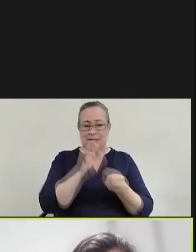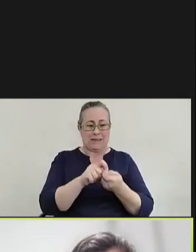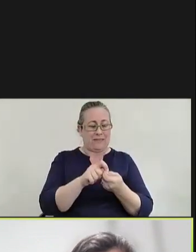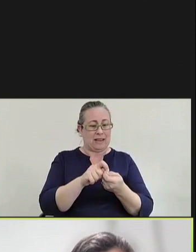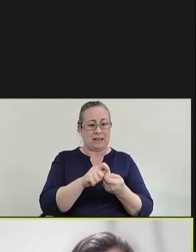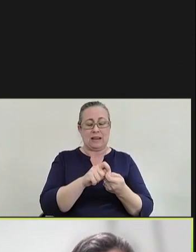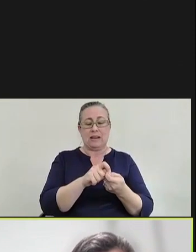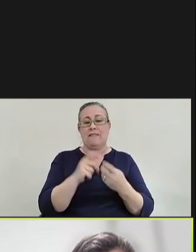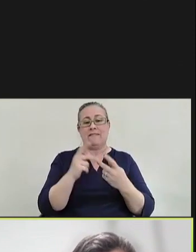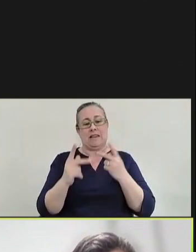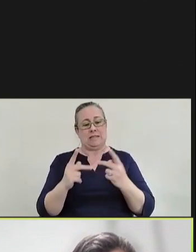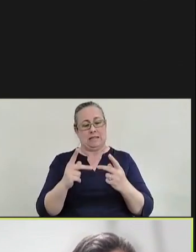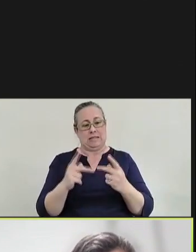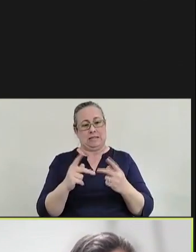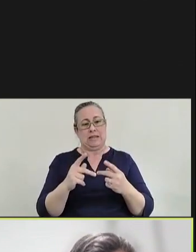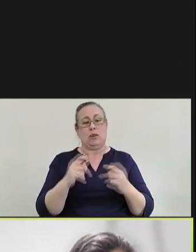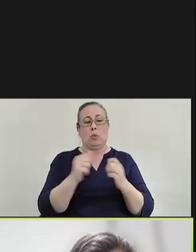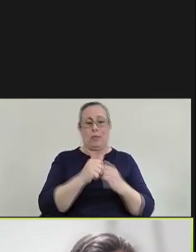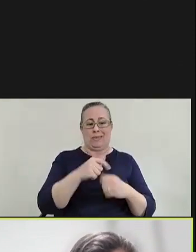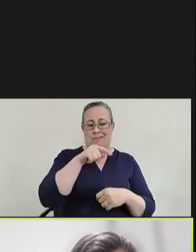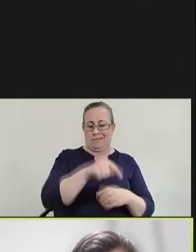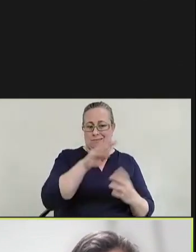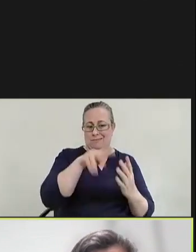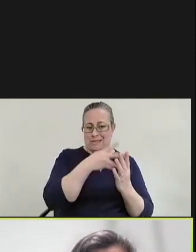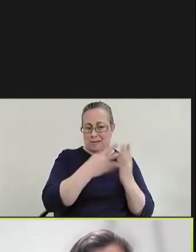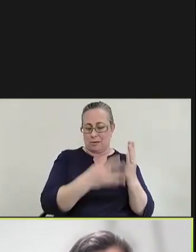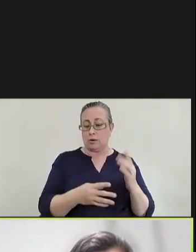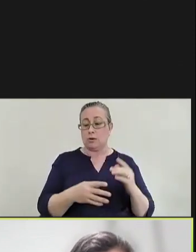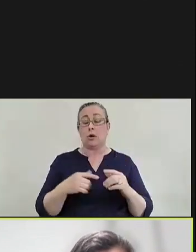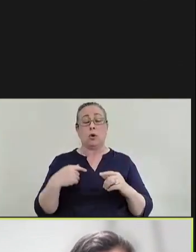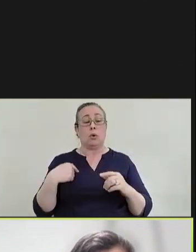so there is no question that as we continue to grow this schedule,